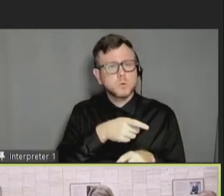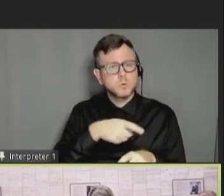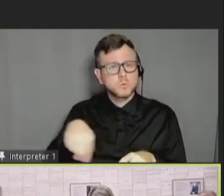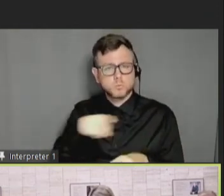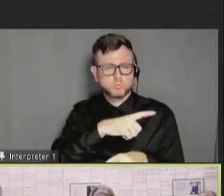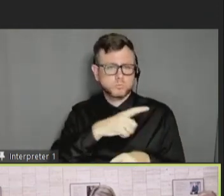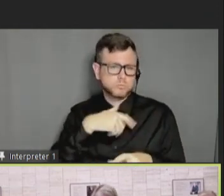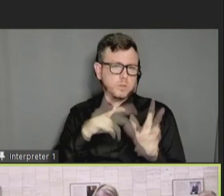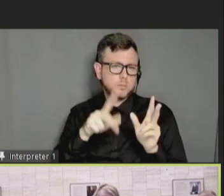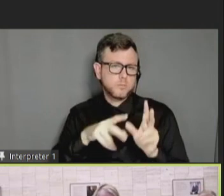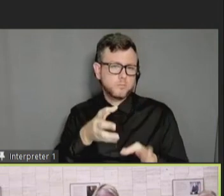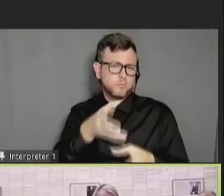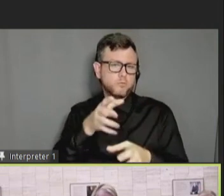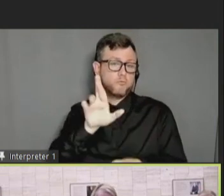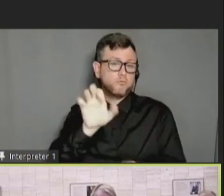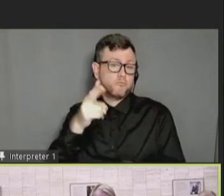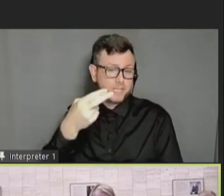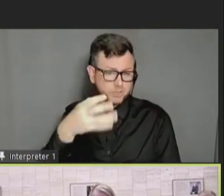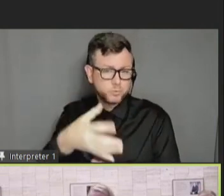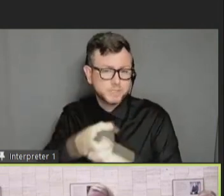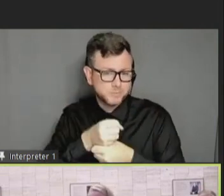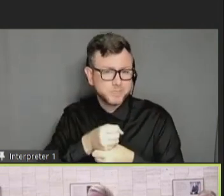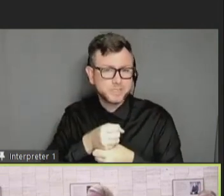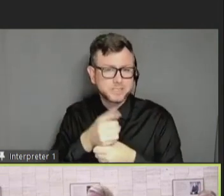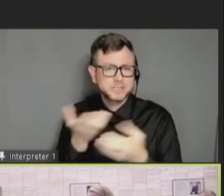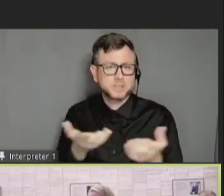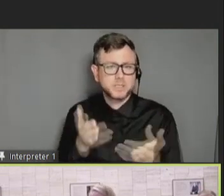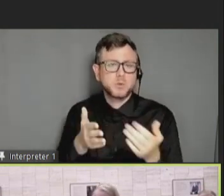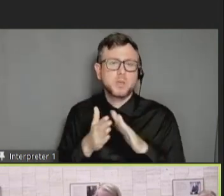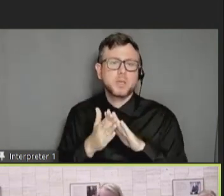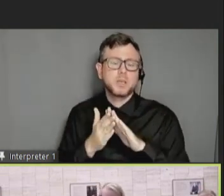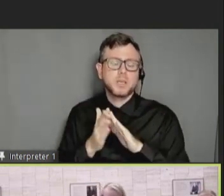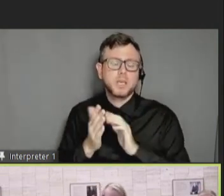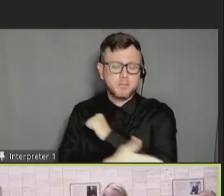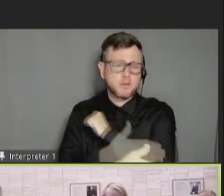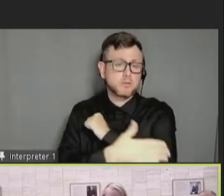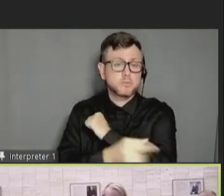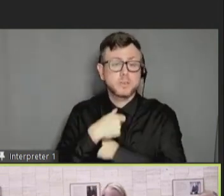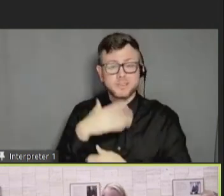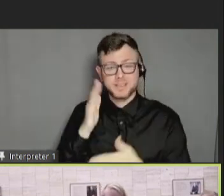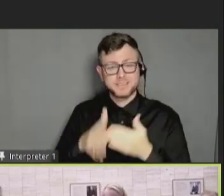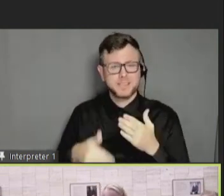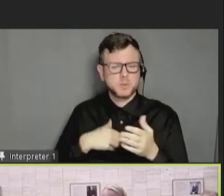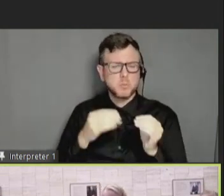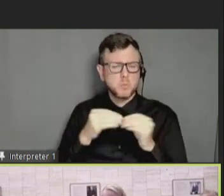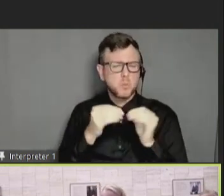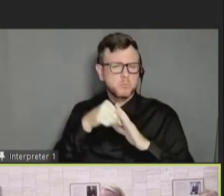There's a lot more in our written update. Thank you. Robert Hopkins: Thank you, Claire. Just to clarify,